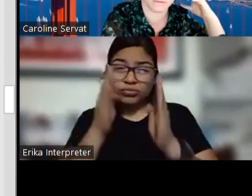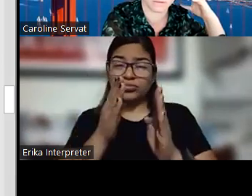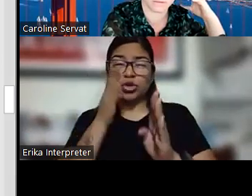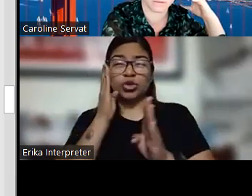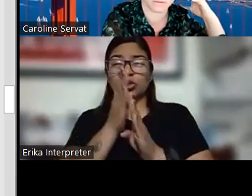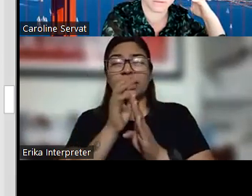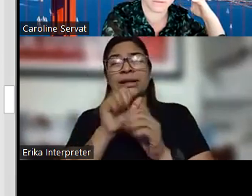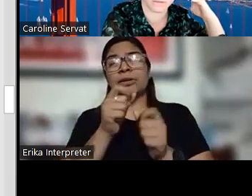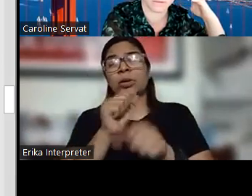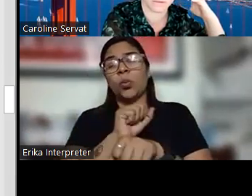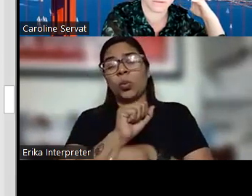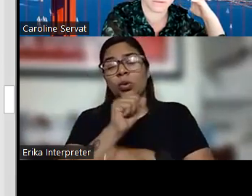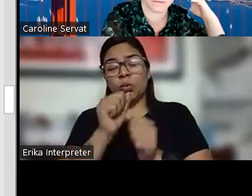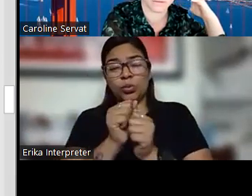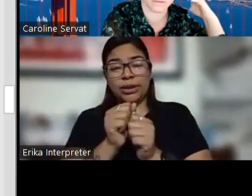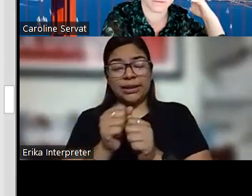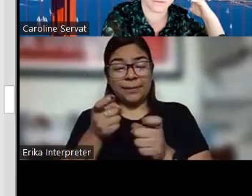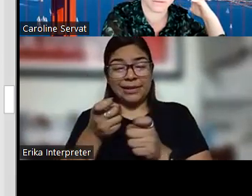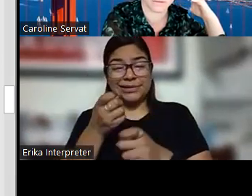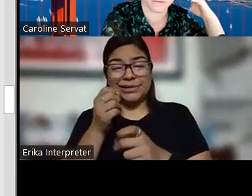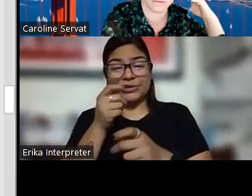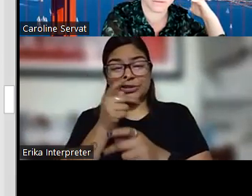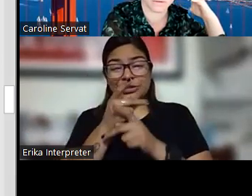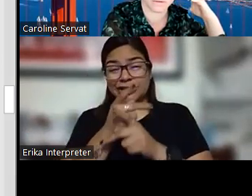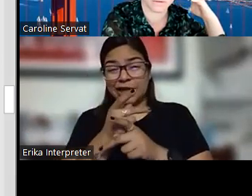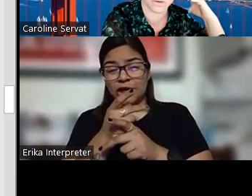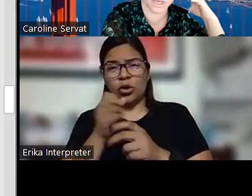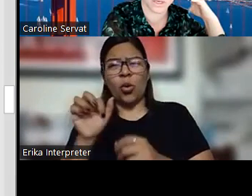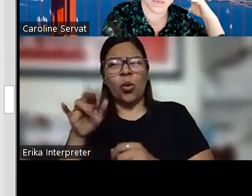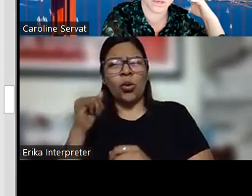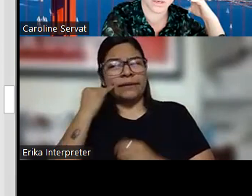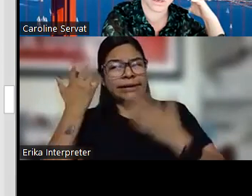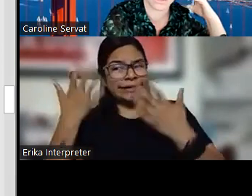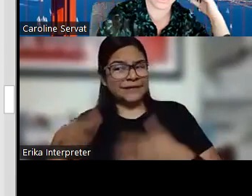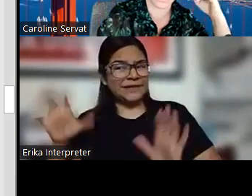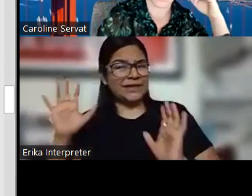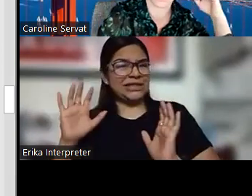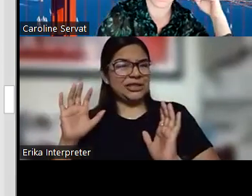information systems and Communications or if that's already been discussed you know where